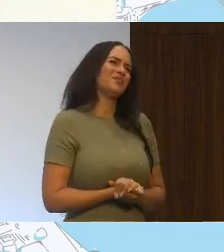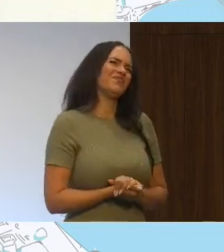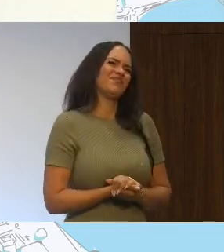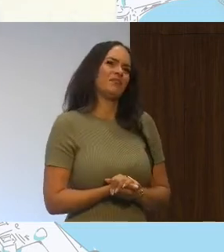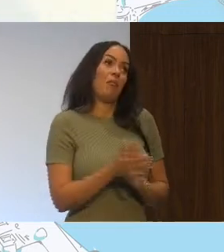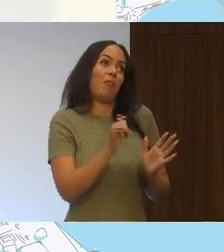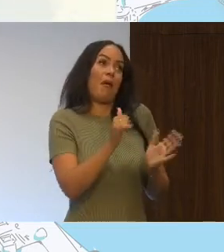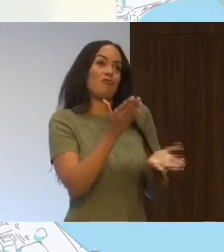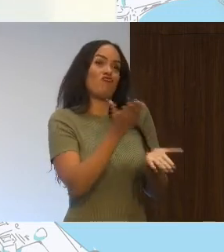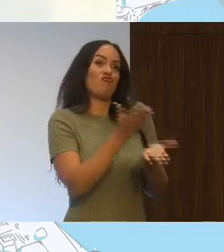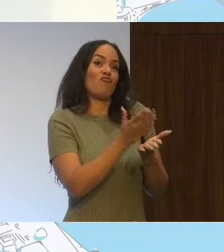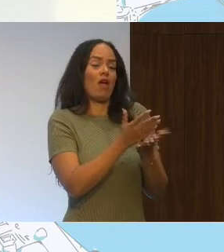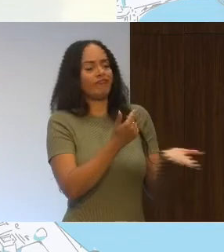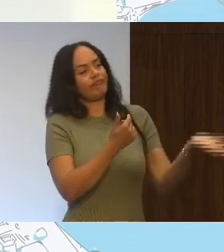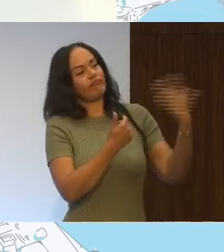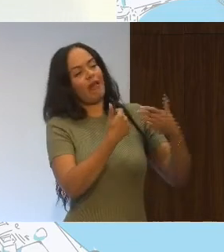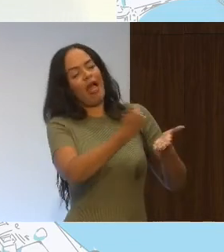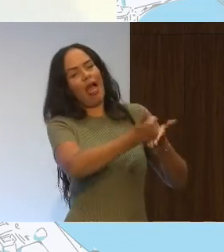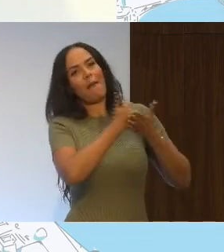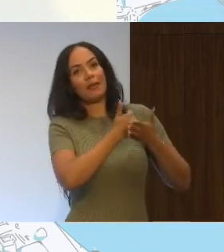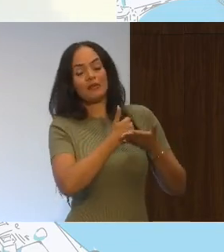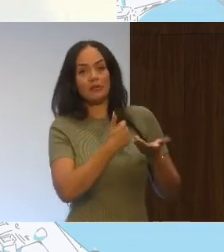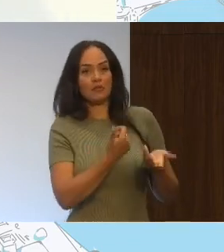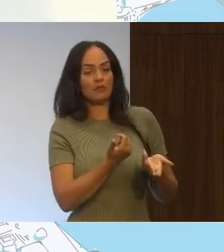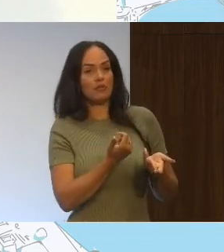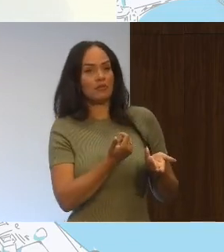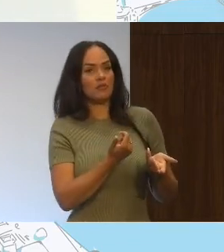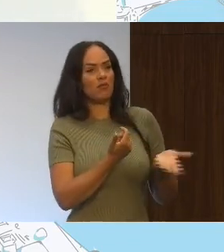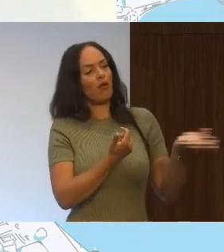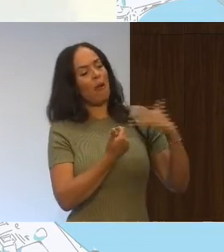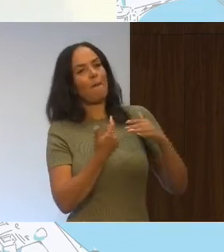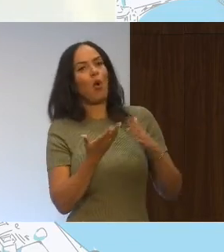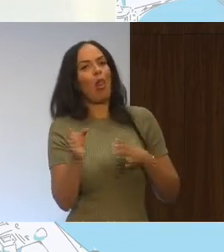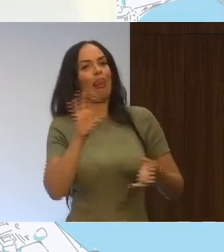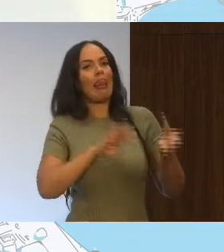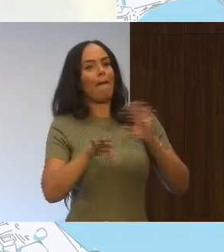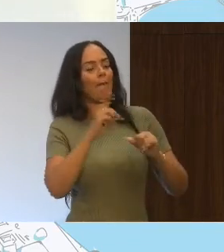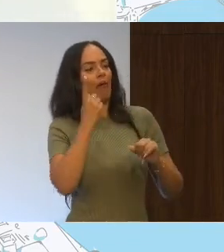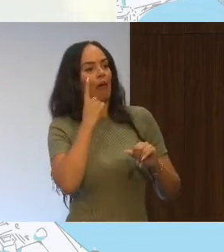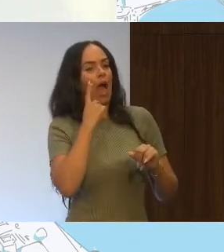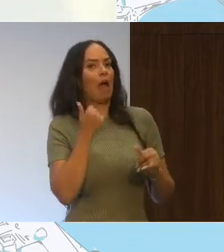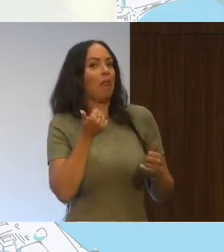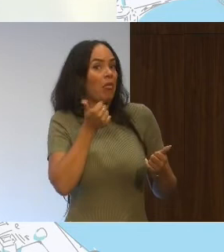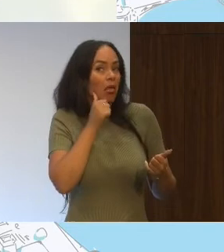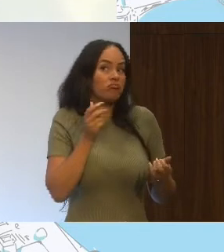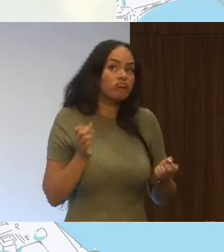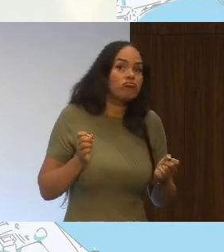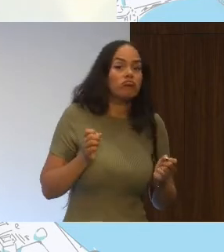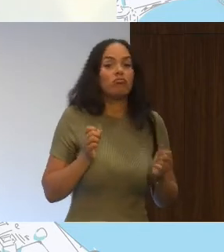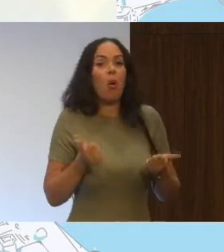Why don't you come and help us and come and do some work in the laboratory to help us? And I thought, Oh, okay, fine, why not? Seems like a nice guy.